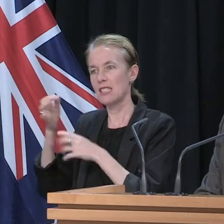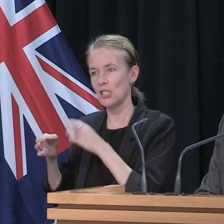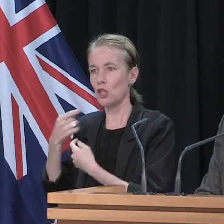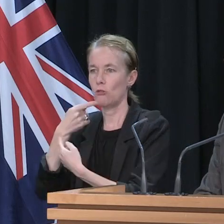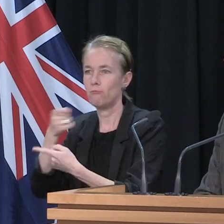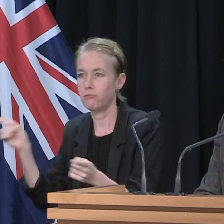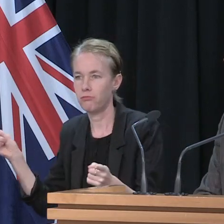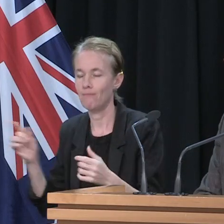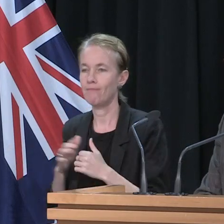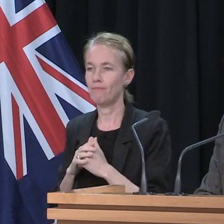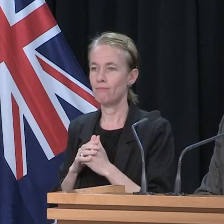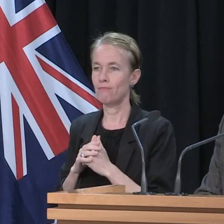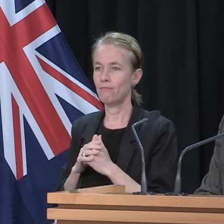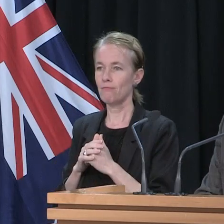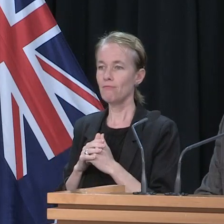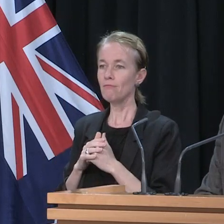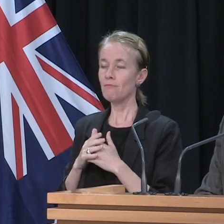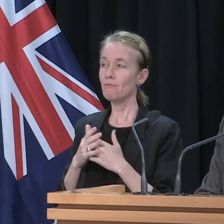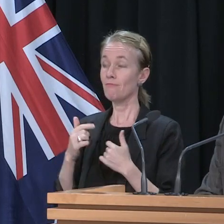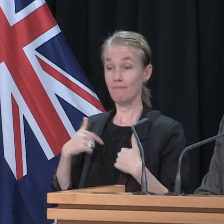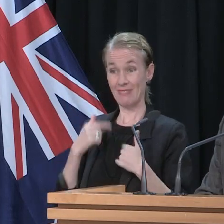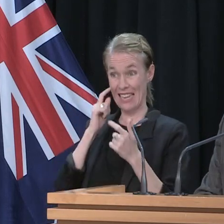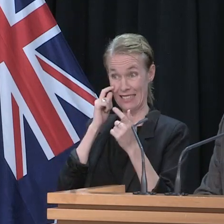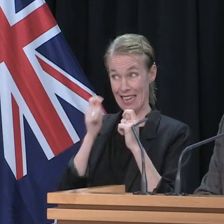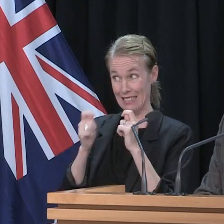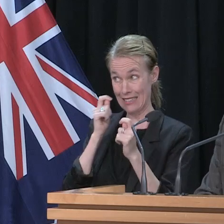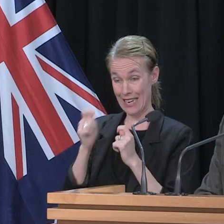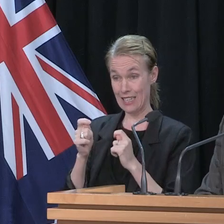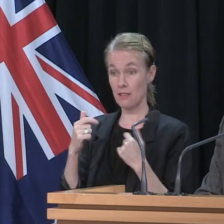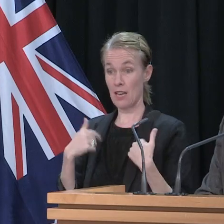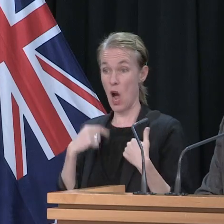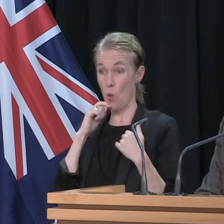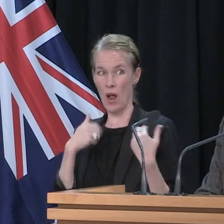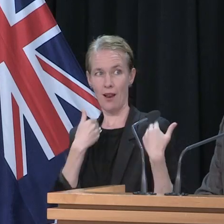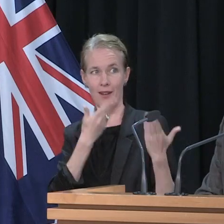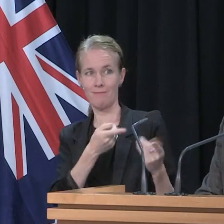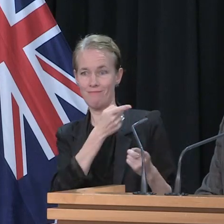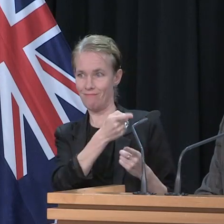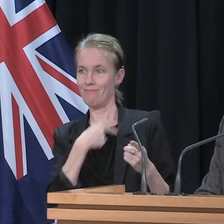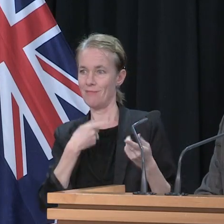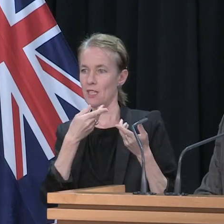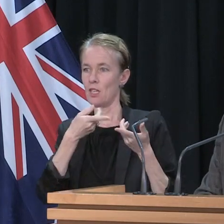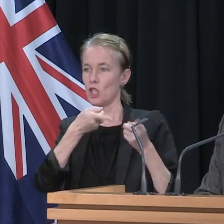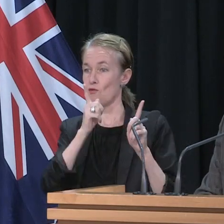Cabinet has not made any decisions on that. Any decisions will go to Cabinet before they're announced. With